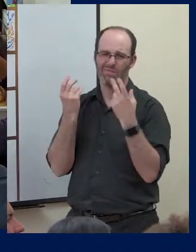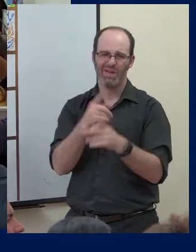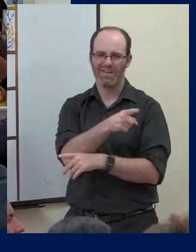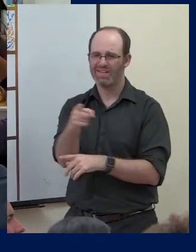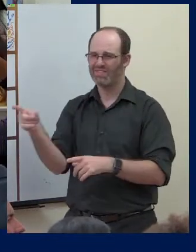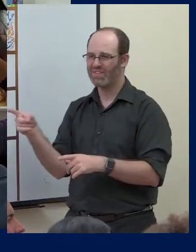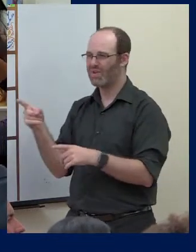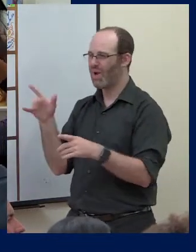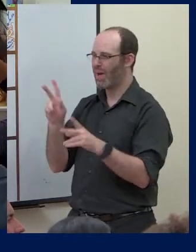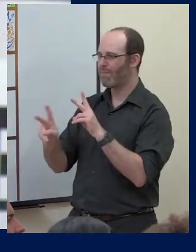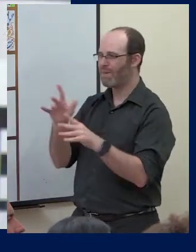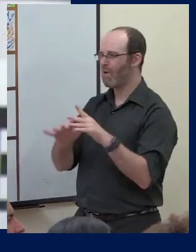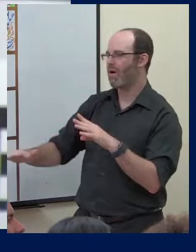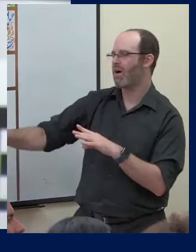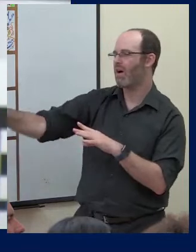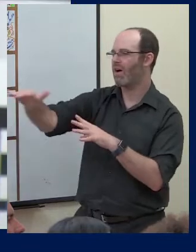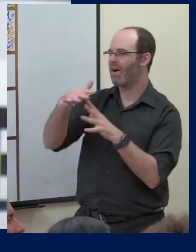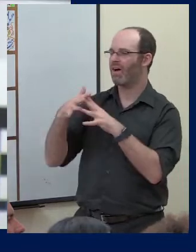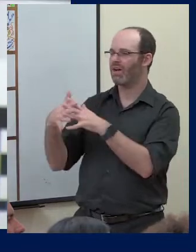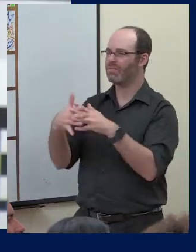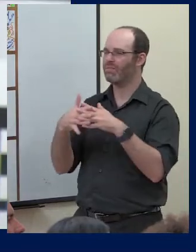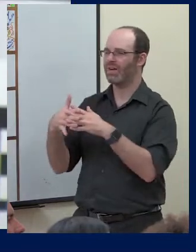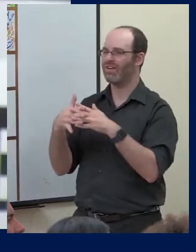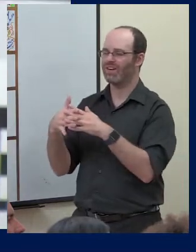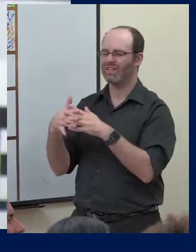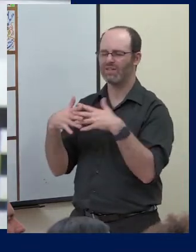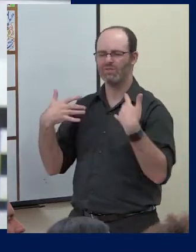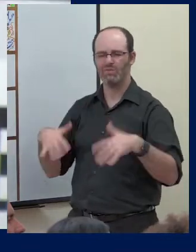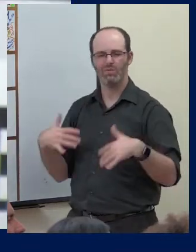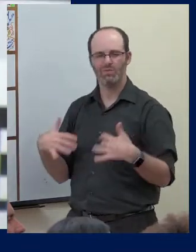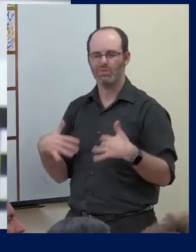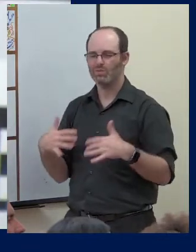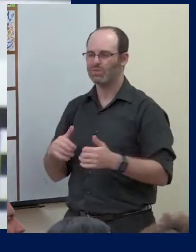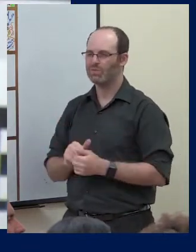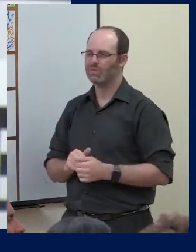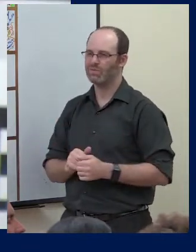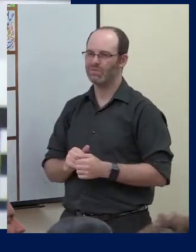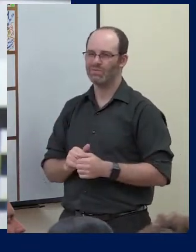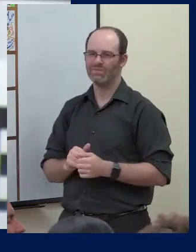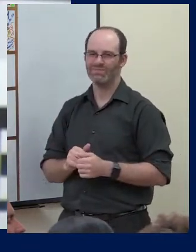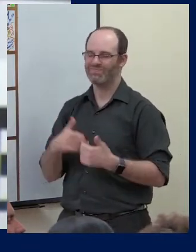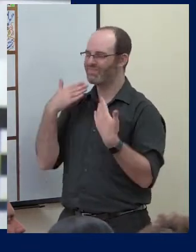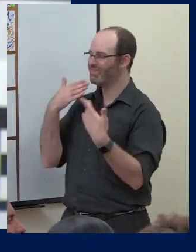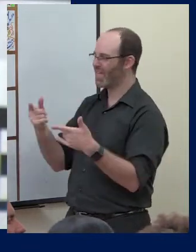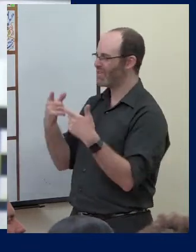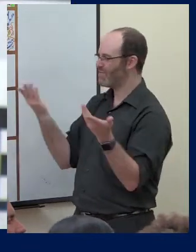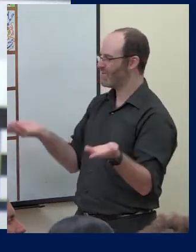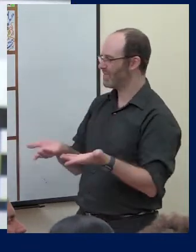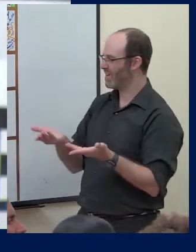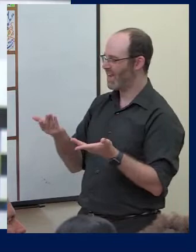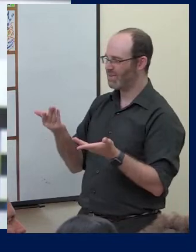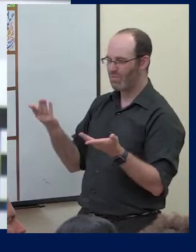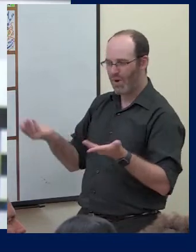across the country. I did want to say that, and thank you for having us here today and welding 8 -- welcoming us.